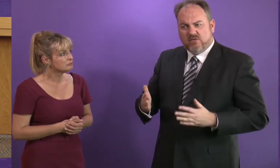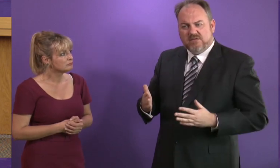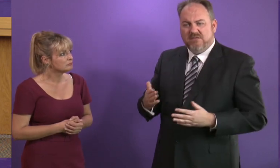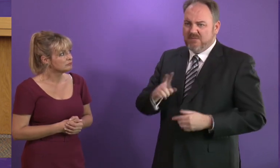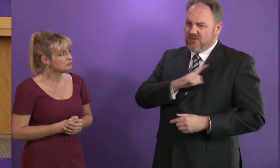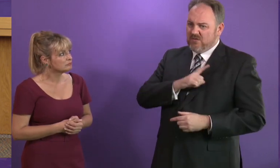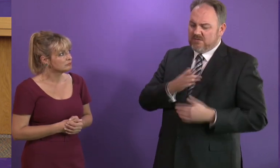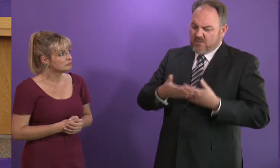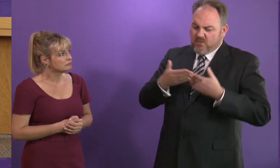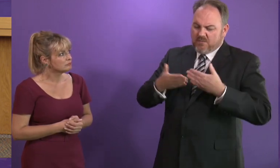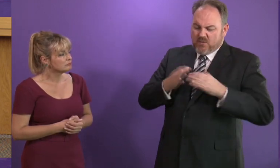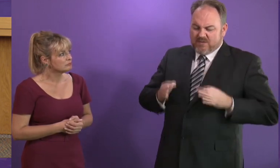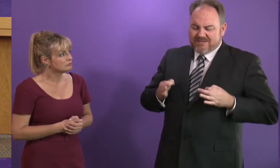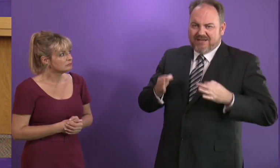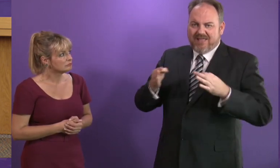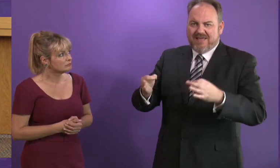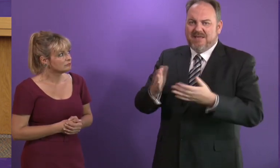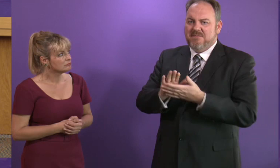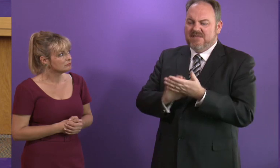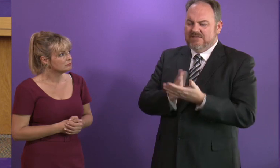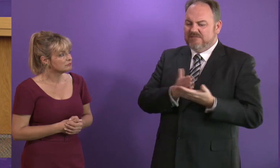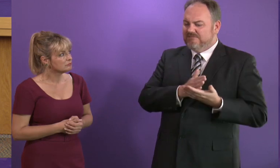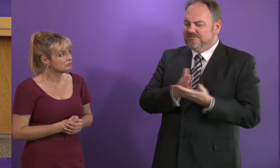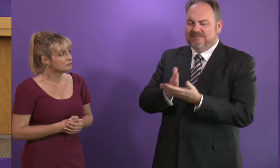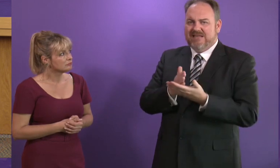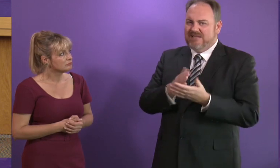creates uncertainty and makes it impossible for many businesses in Orkney and Shetland